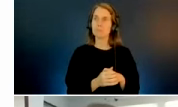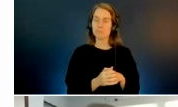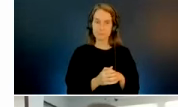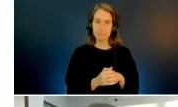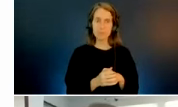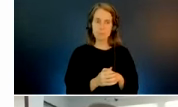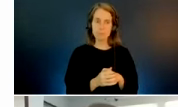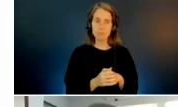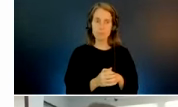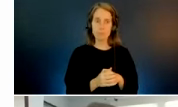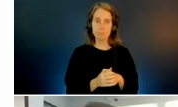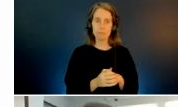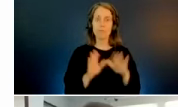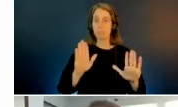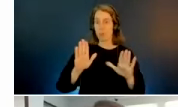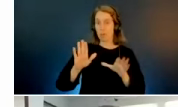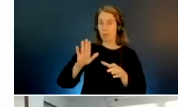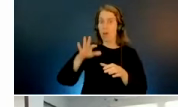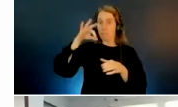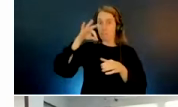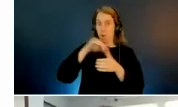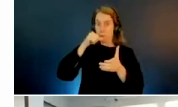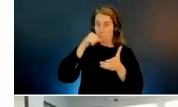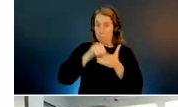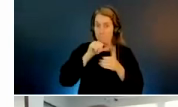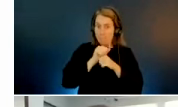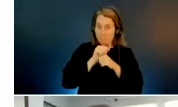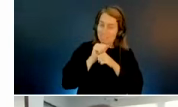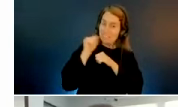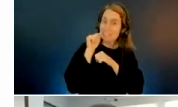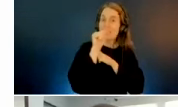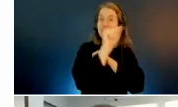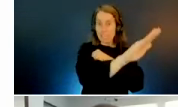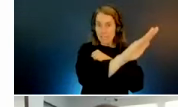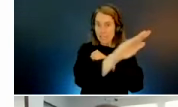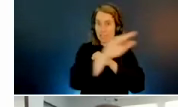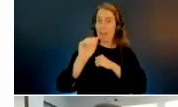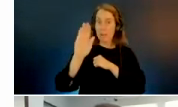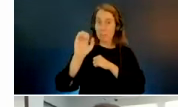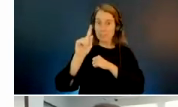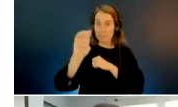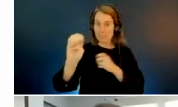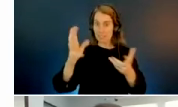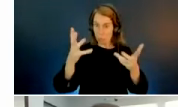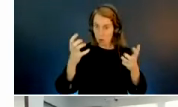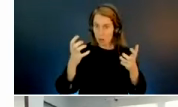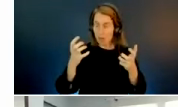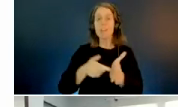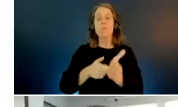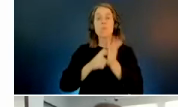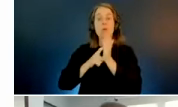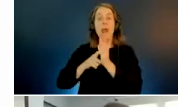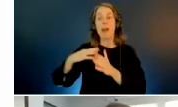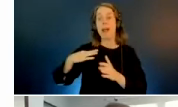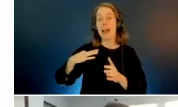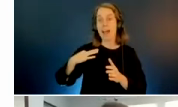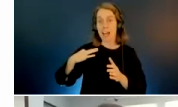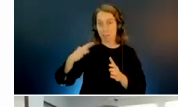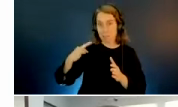application returned by 5 pm four days before the election that's kind of a soft um deadline